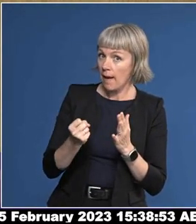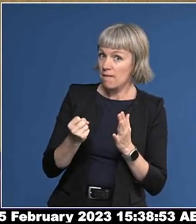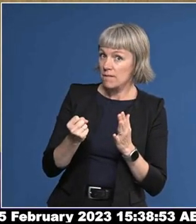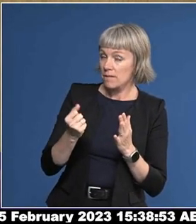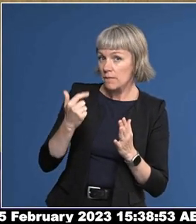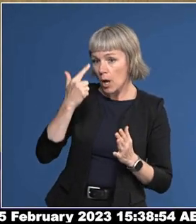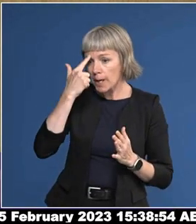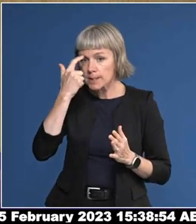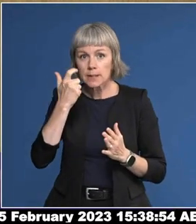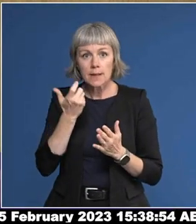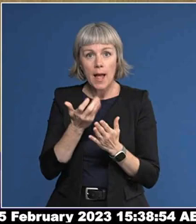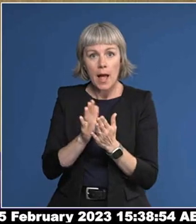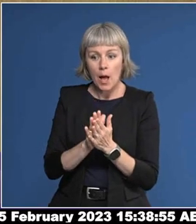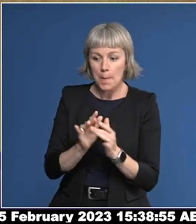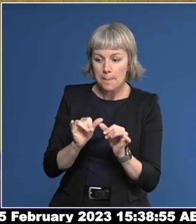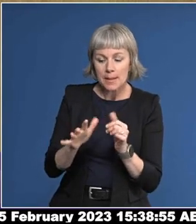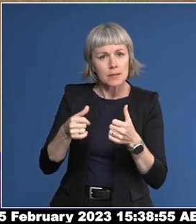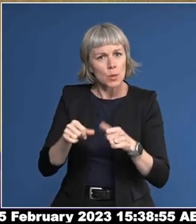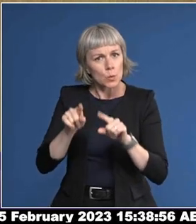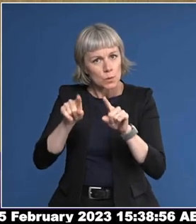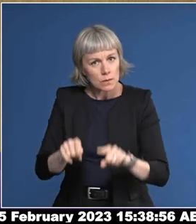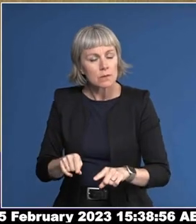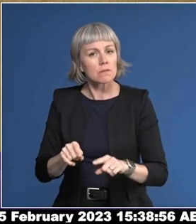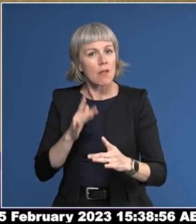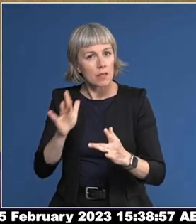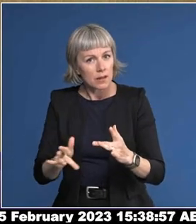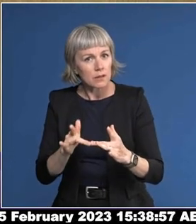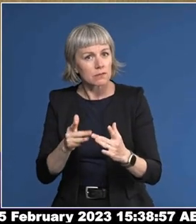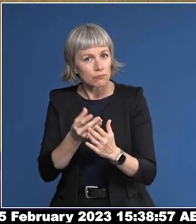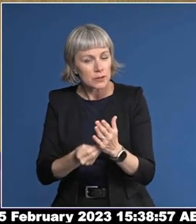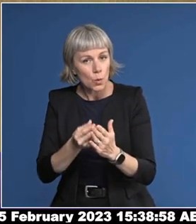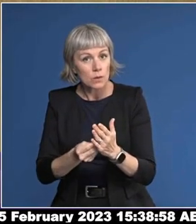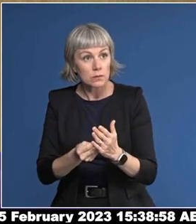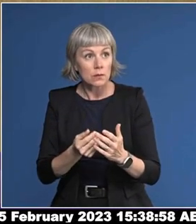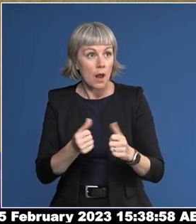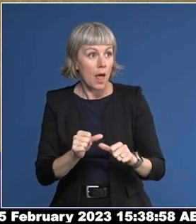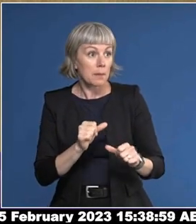Is it intended to be done on your own, in your own time, or is it intended to be done